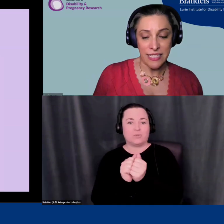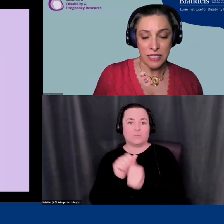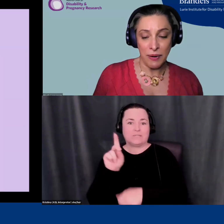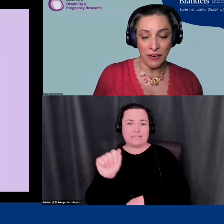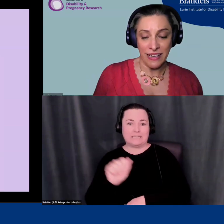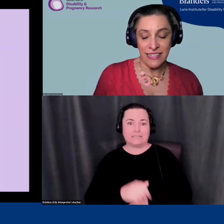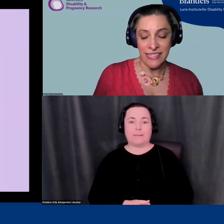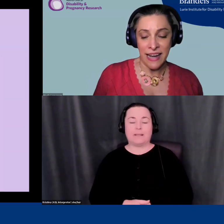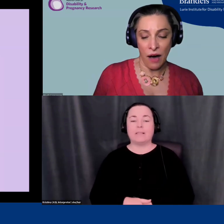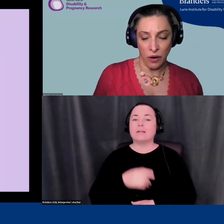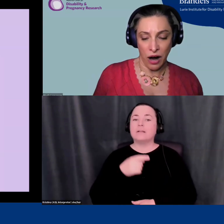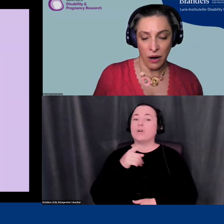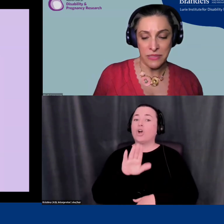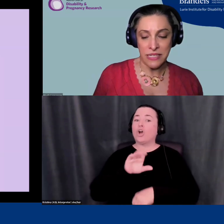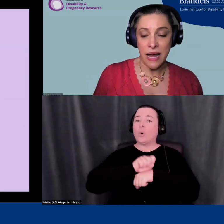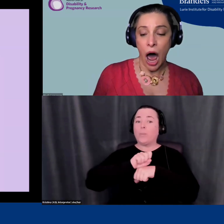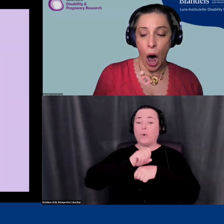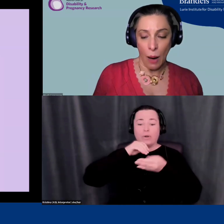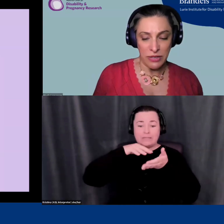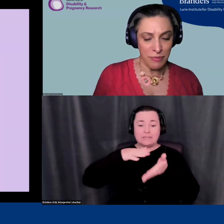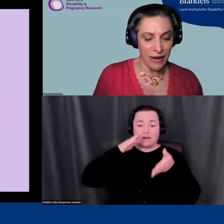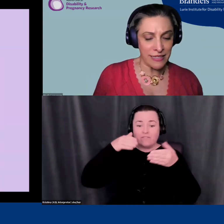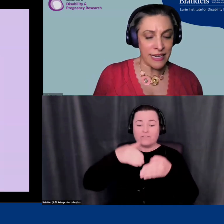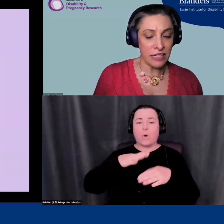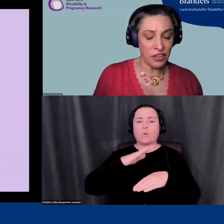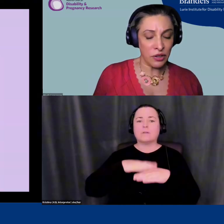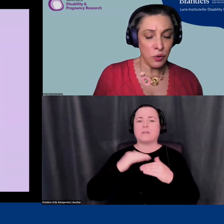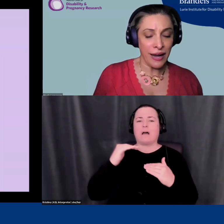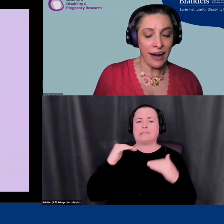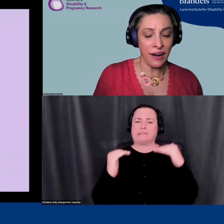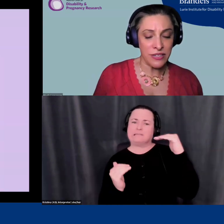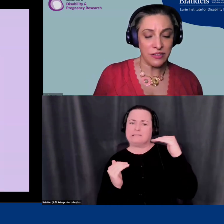disparities in outcomes, optimizing clinical care